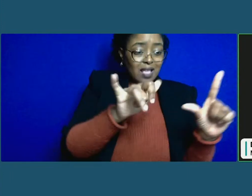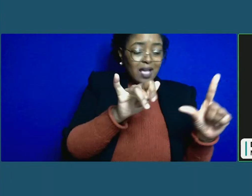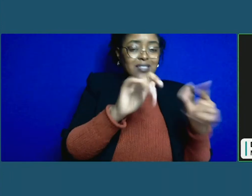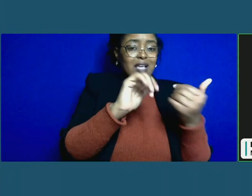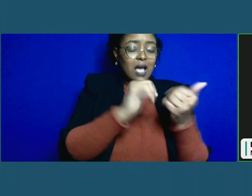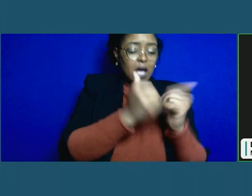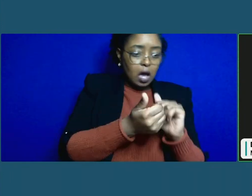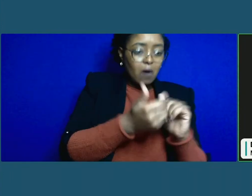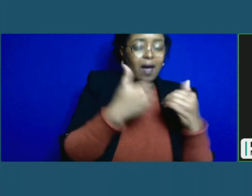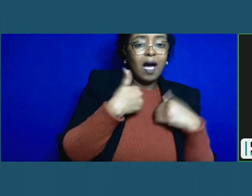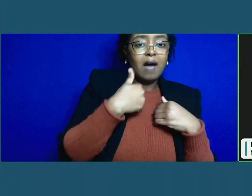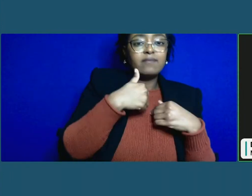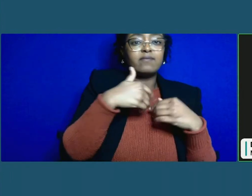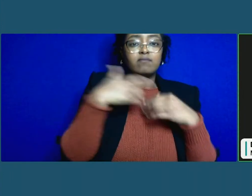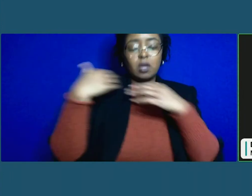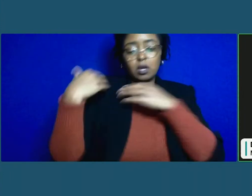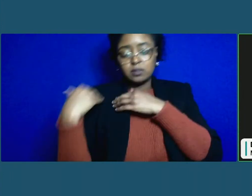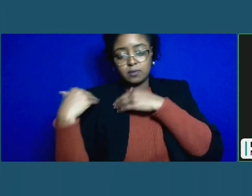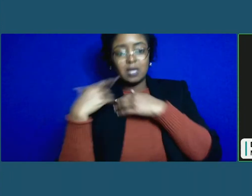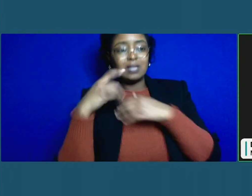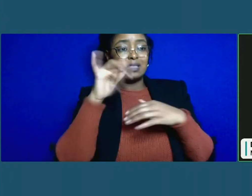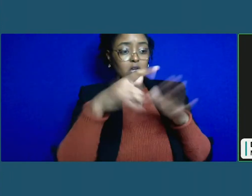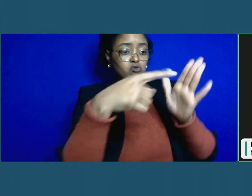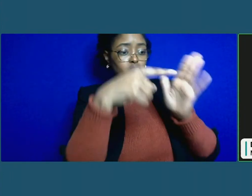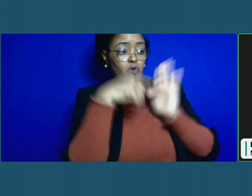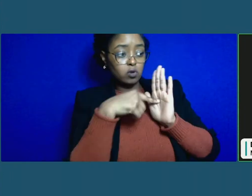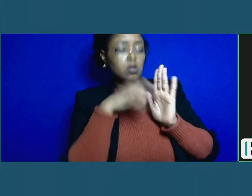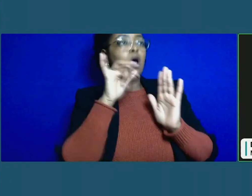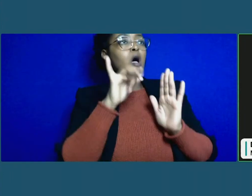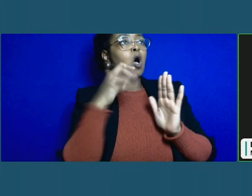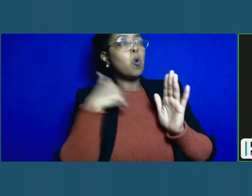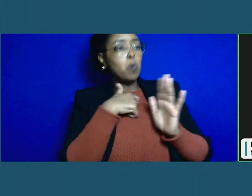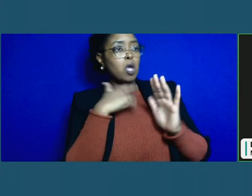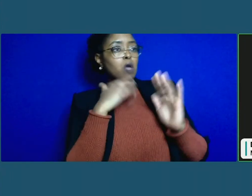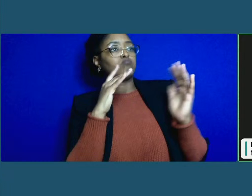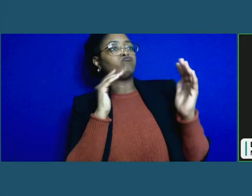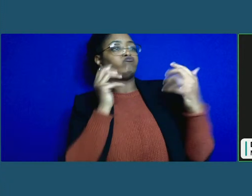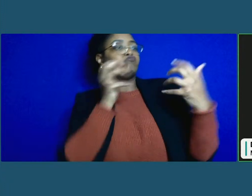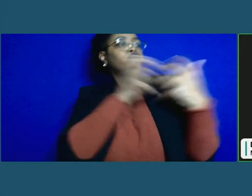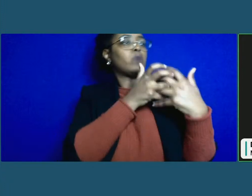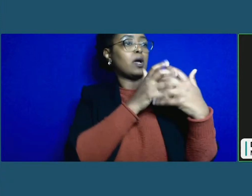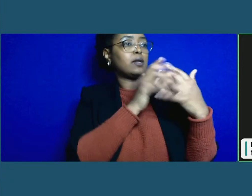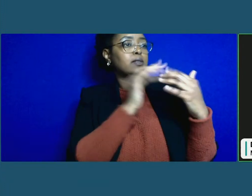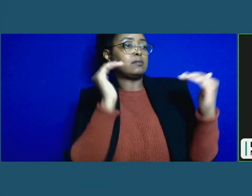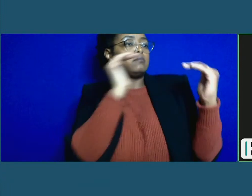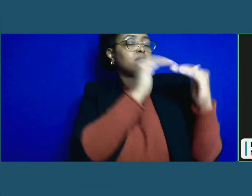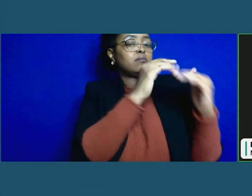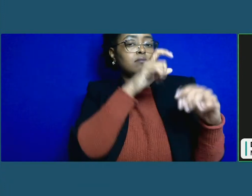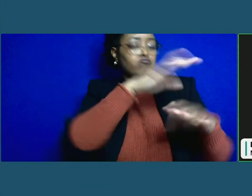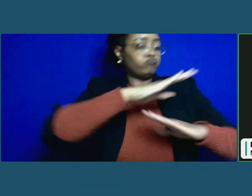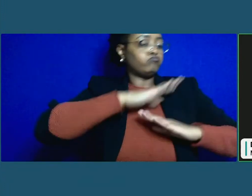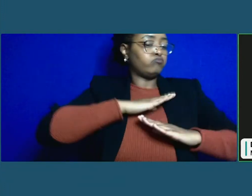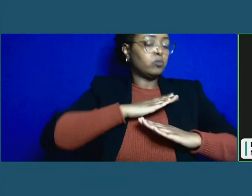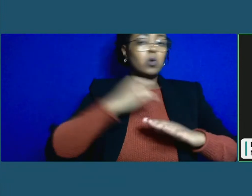lening framework that I say is the actual vehicle of accountability that says to us